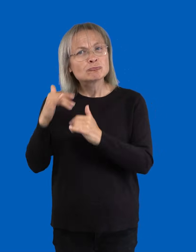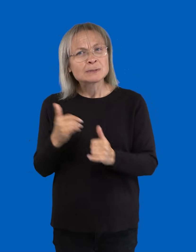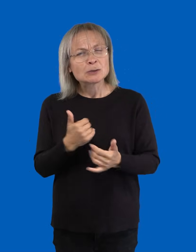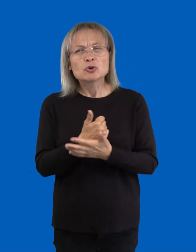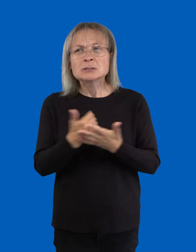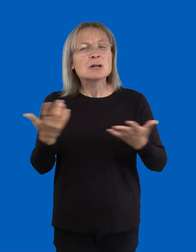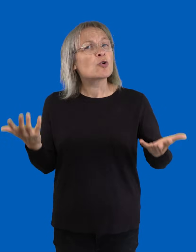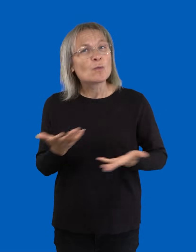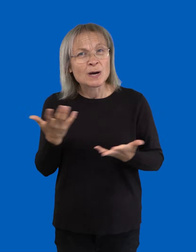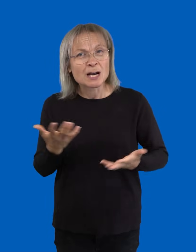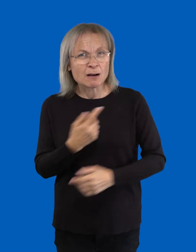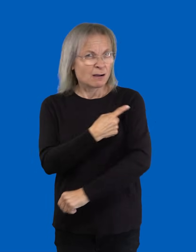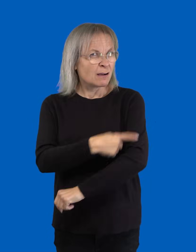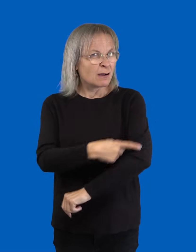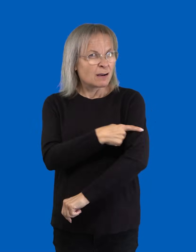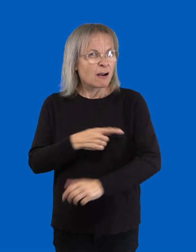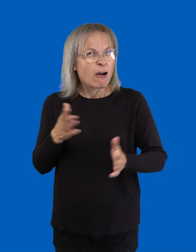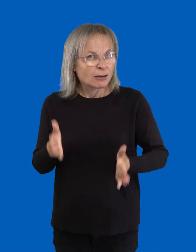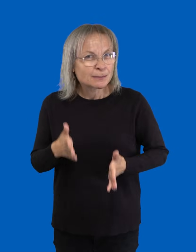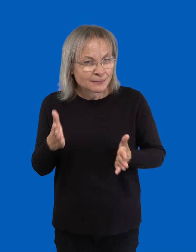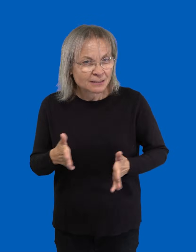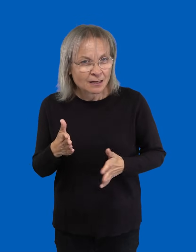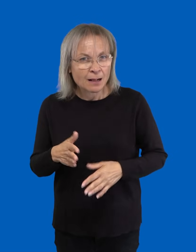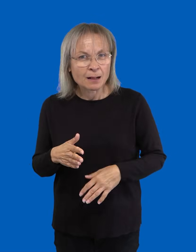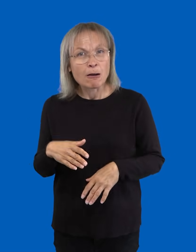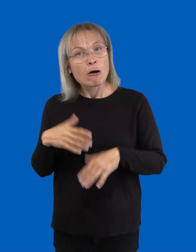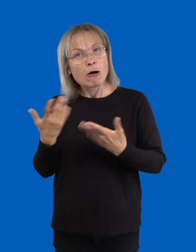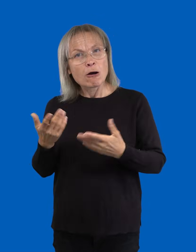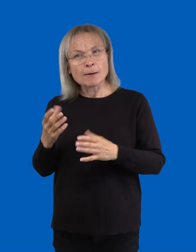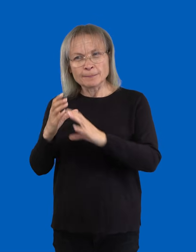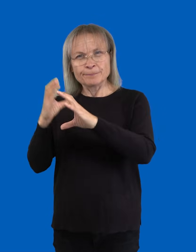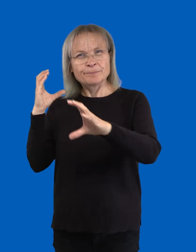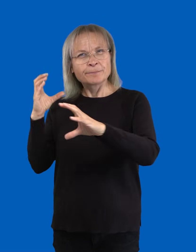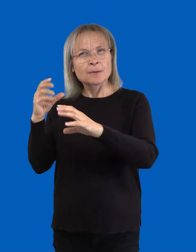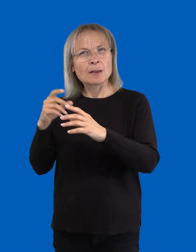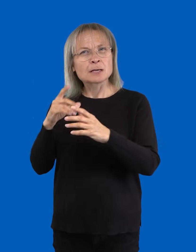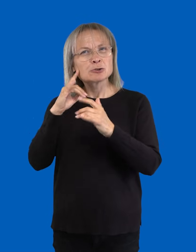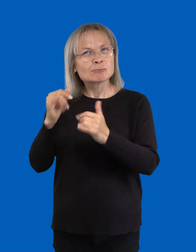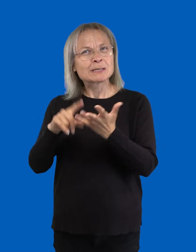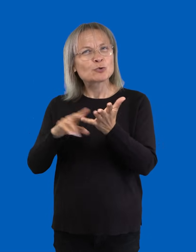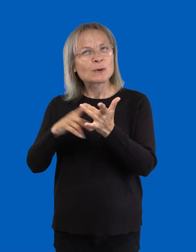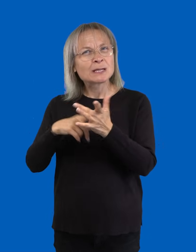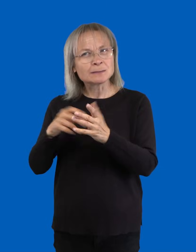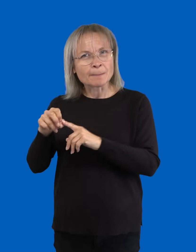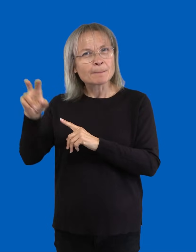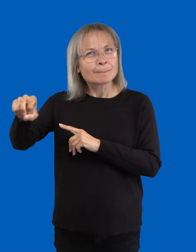Breast screening will usually be in a hospital or a mobile screening unit.